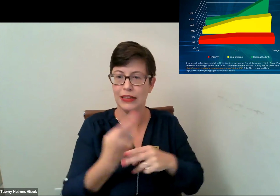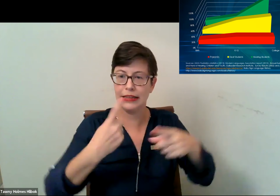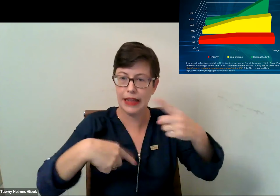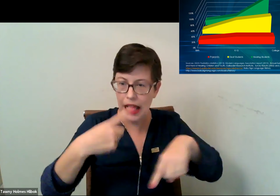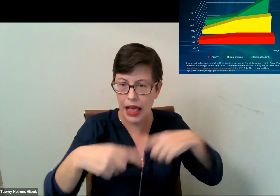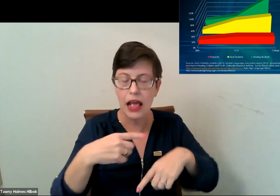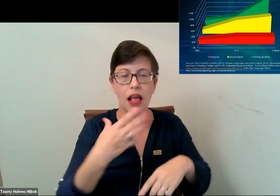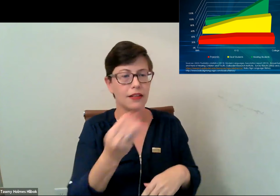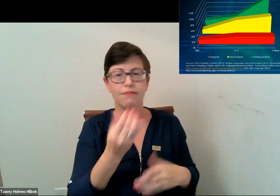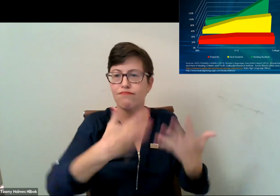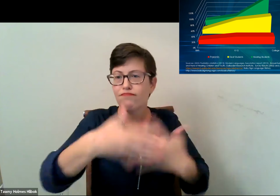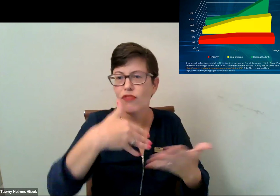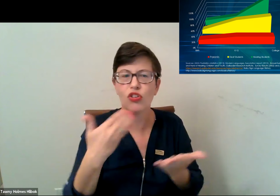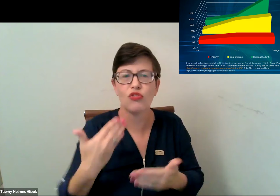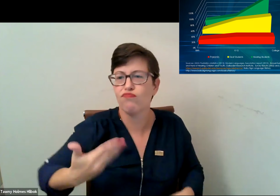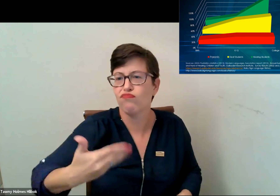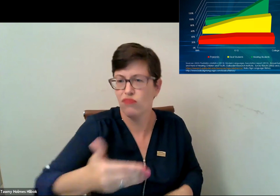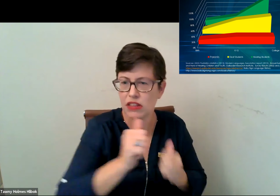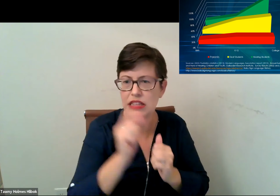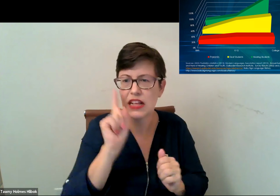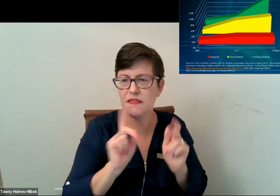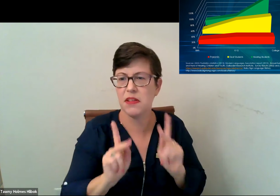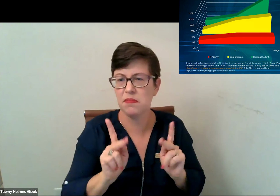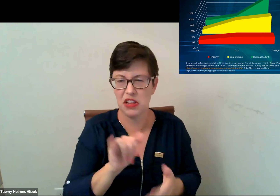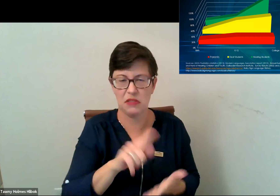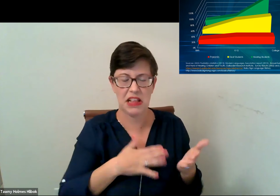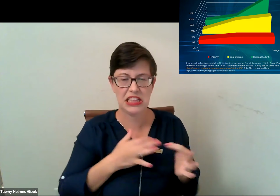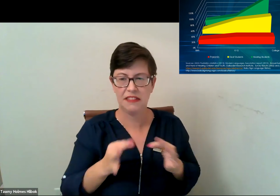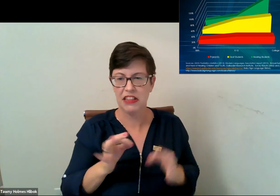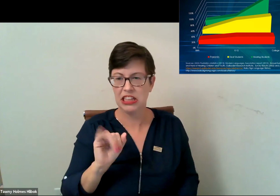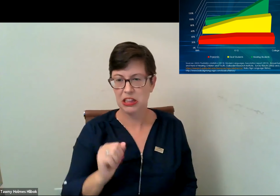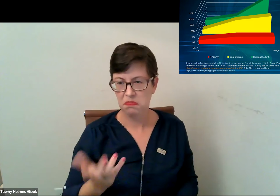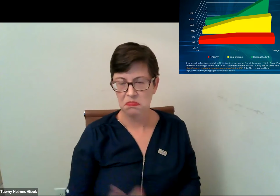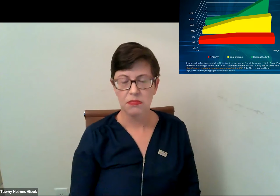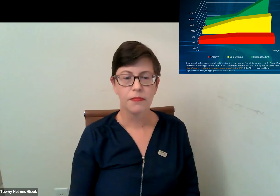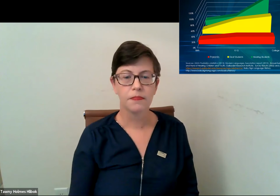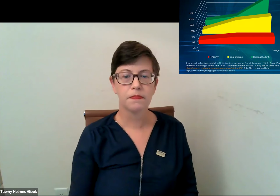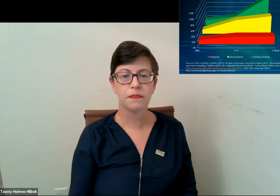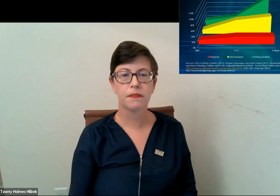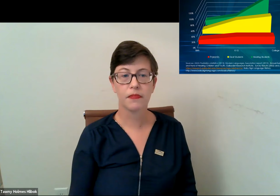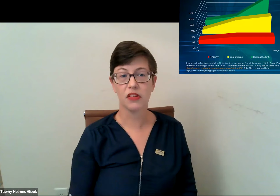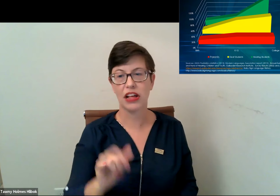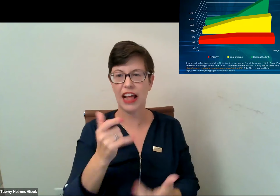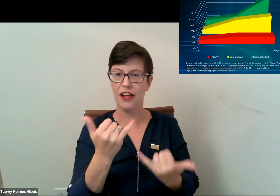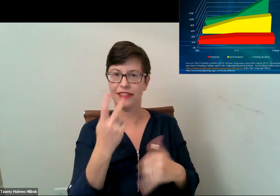But as far as cultural deafness this means deaf people who are using sign language and who interact in or engage with the deaf Community that's how we define that.